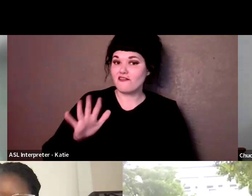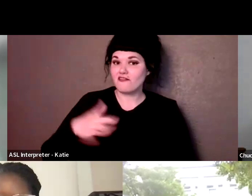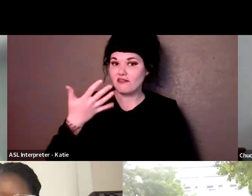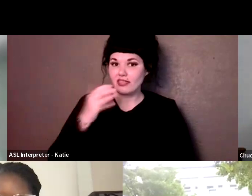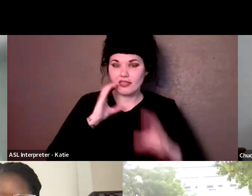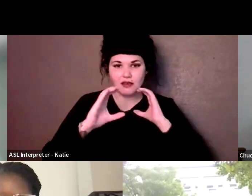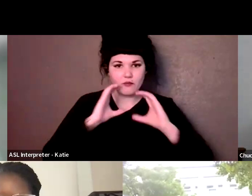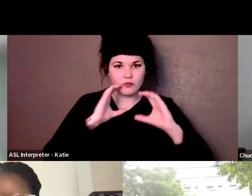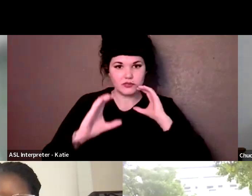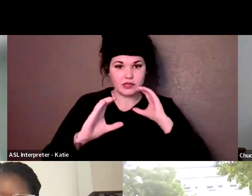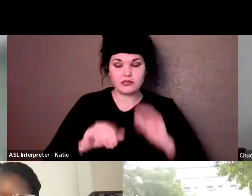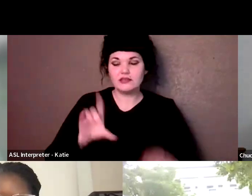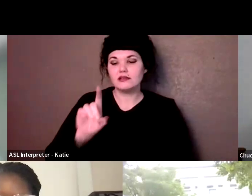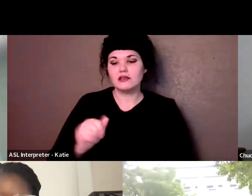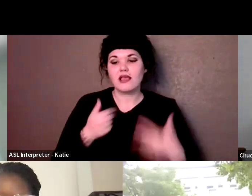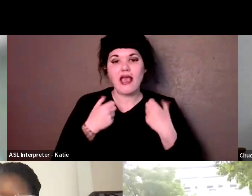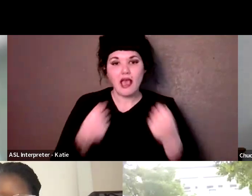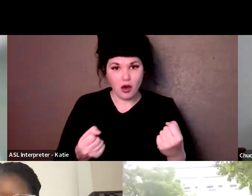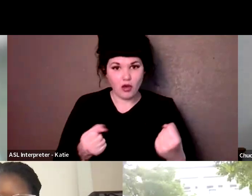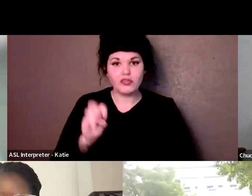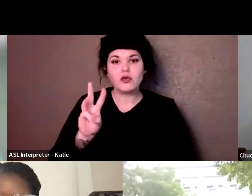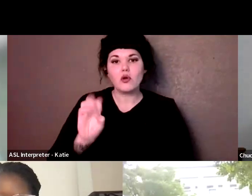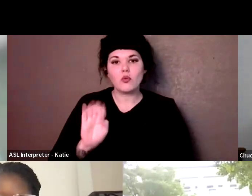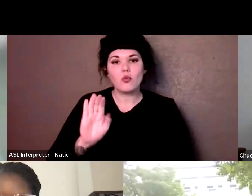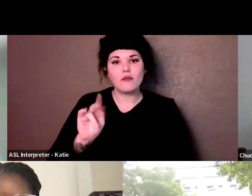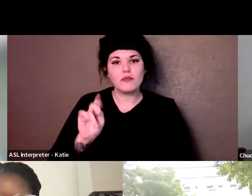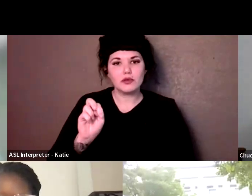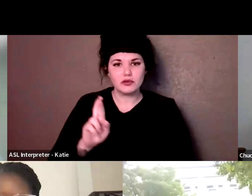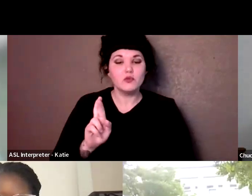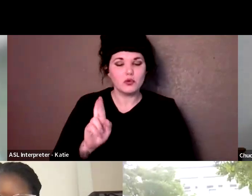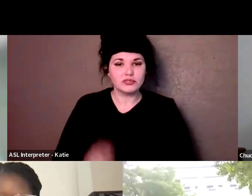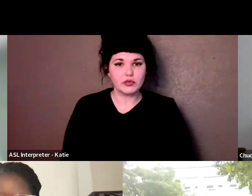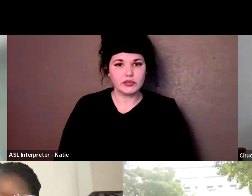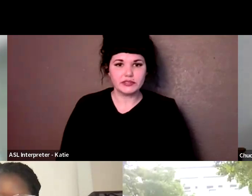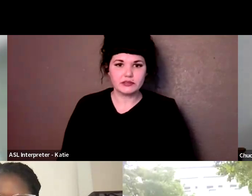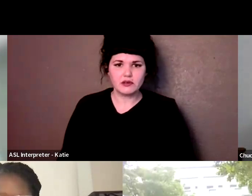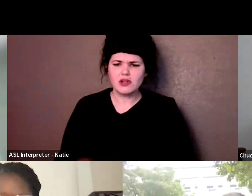webinar series. We're looking forward to diving into a discussion on the social drivers for mental